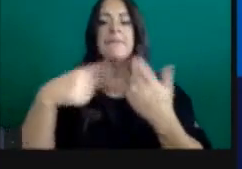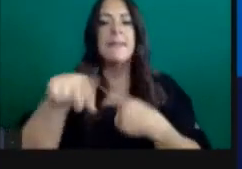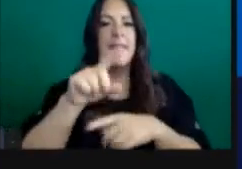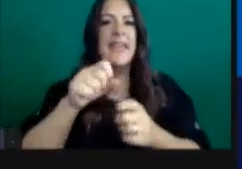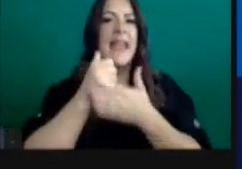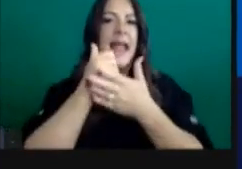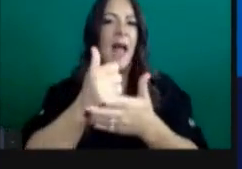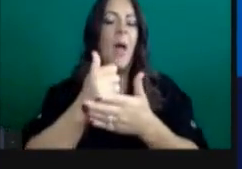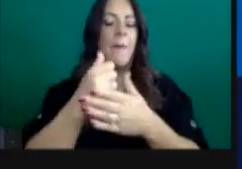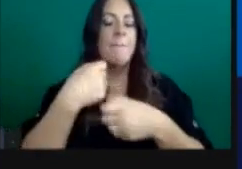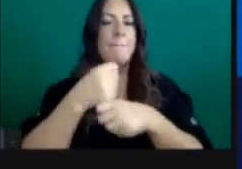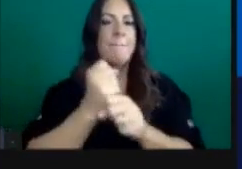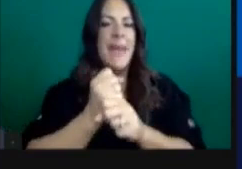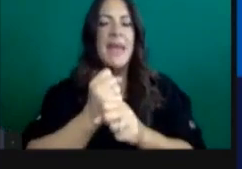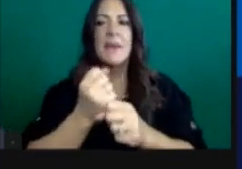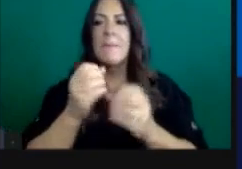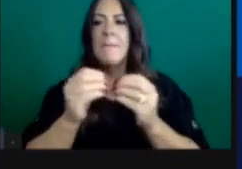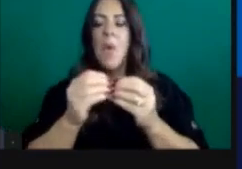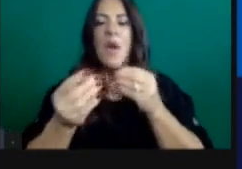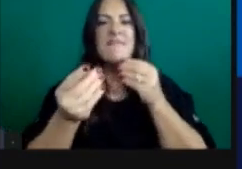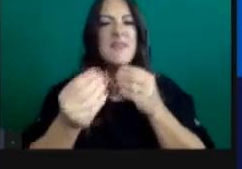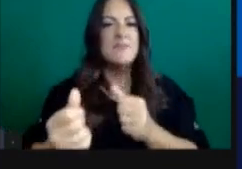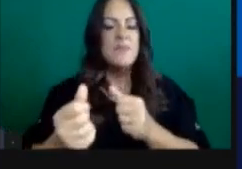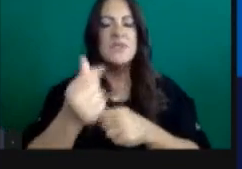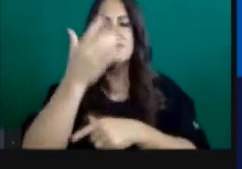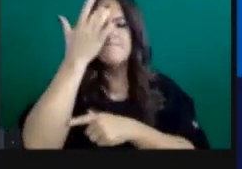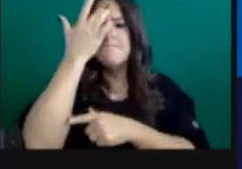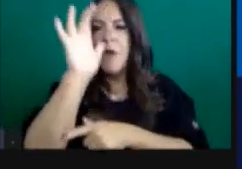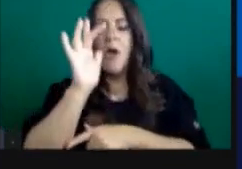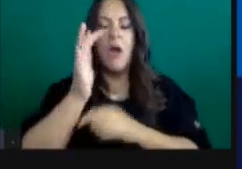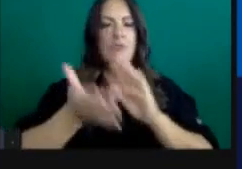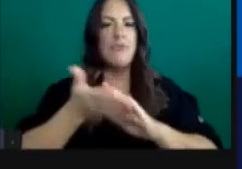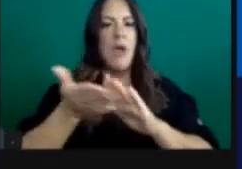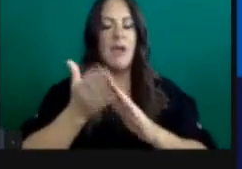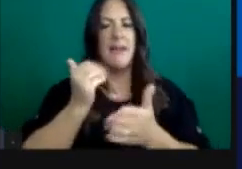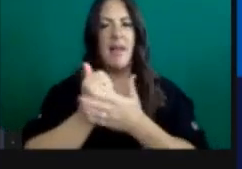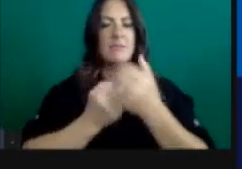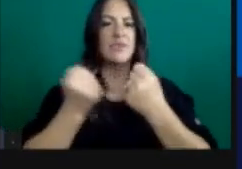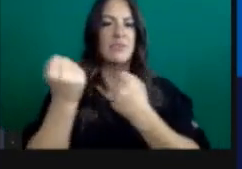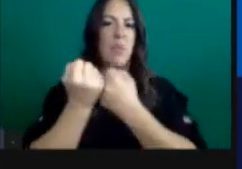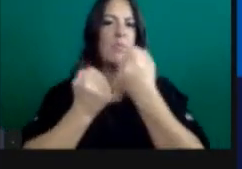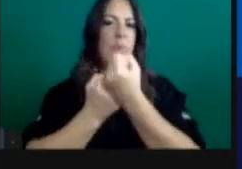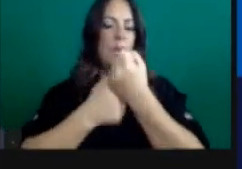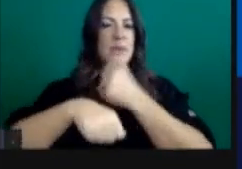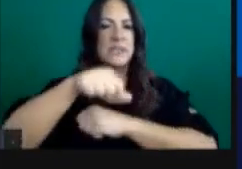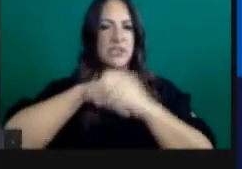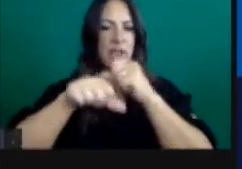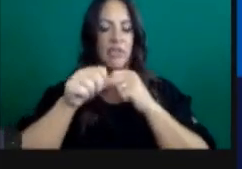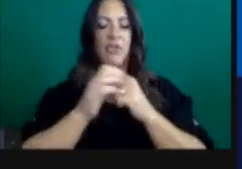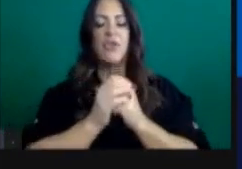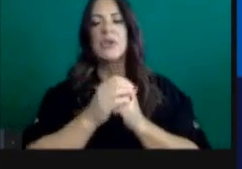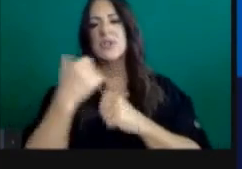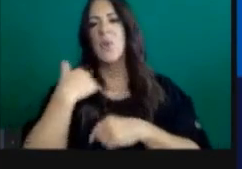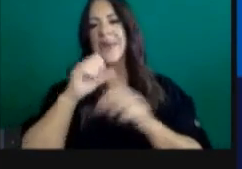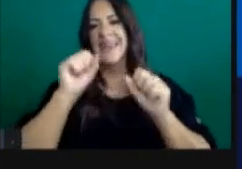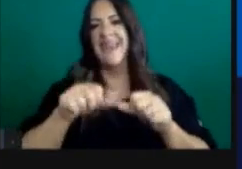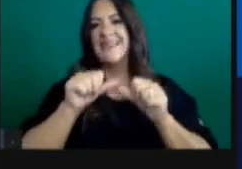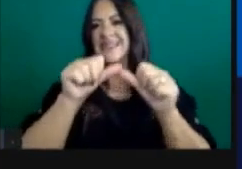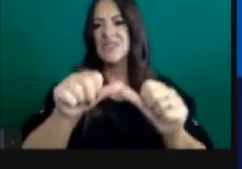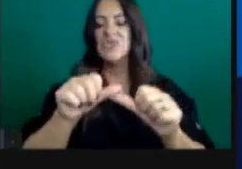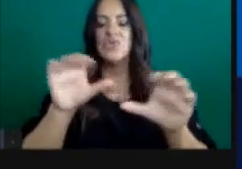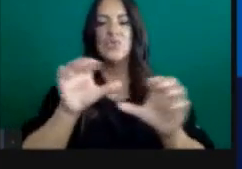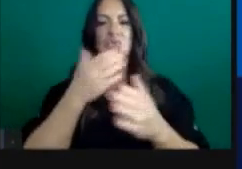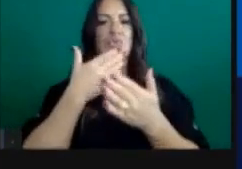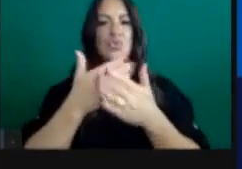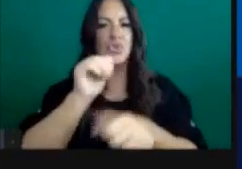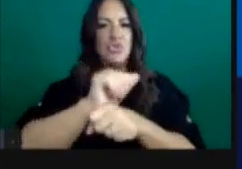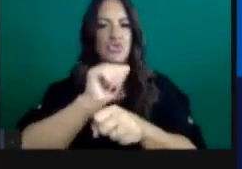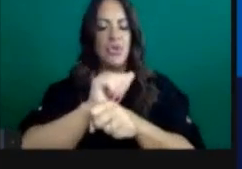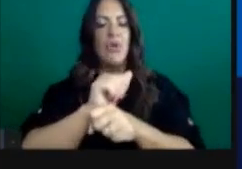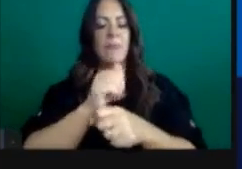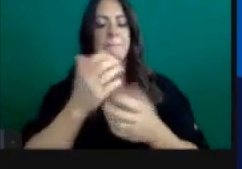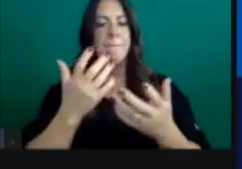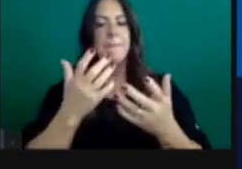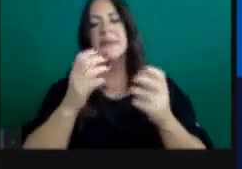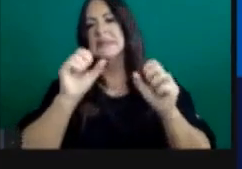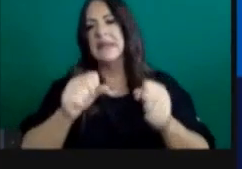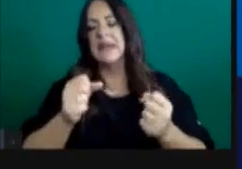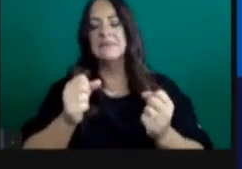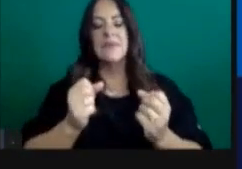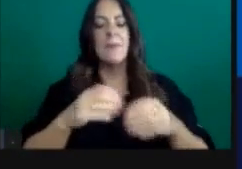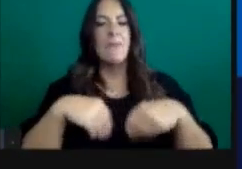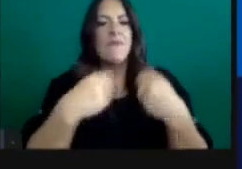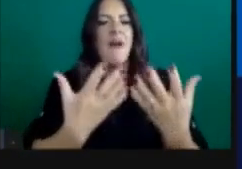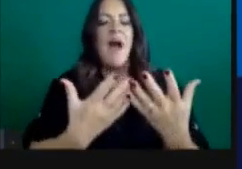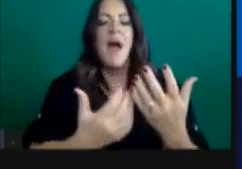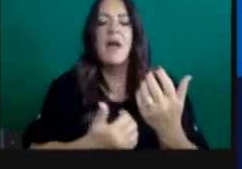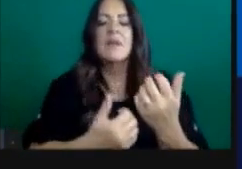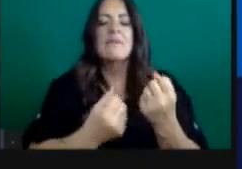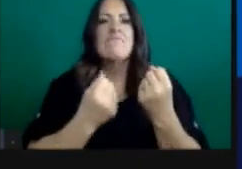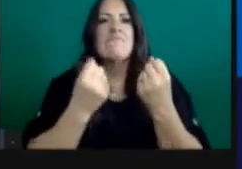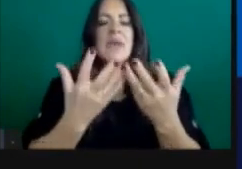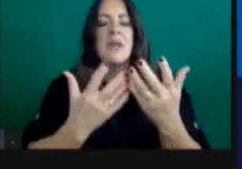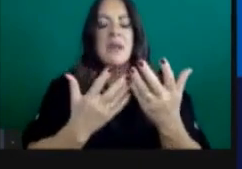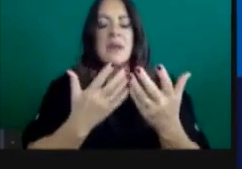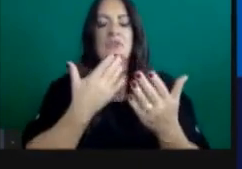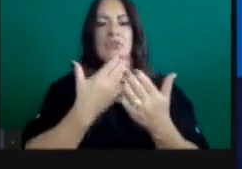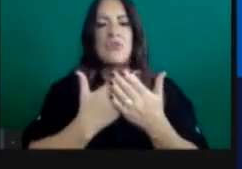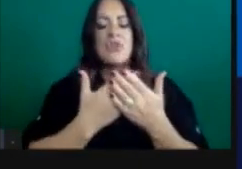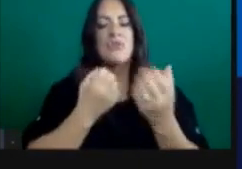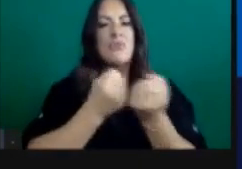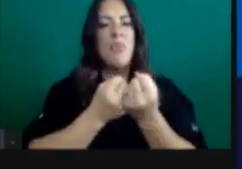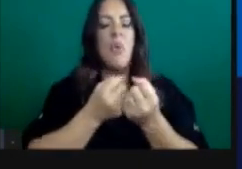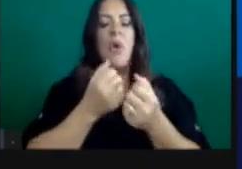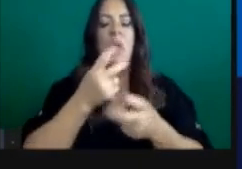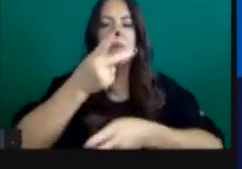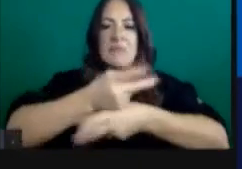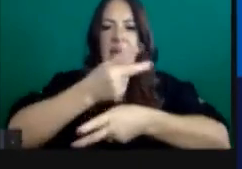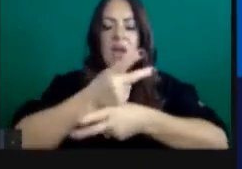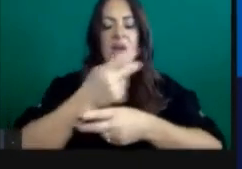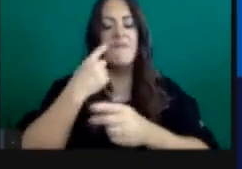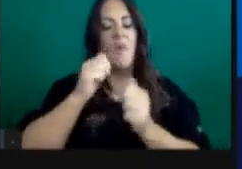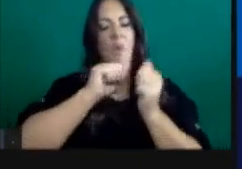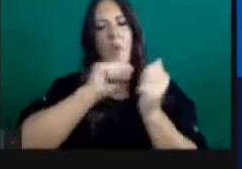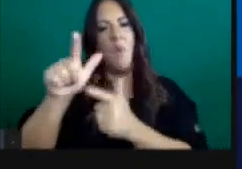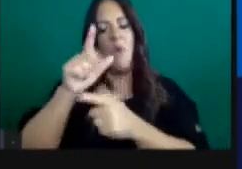THAT IS WHERE THE PHARMACIES ARE, THAT IS WHERE THE LABS ARE, THEY CAN MAKE CARE HAPPEN’S -- HAPPEN SMARTER IN A HIGHER-QUALITY WAY SO WE CONTINUE TO WORK TO BRING AS